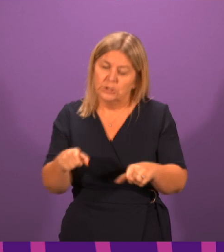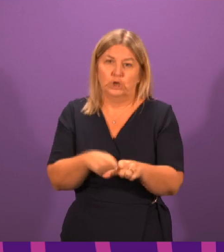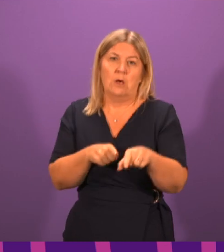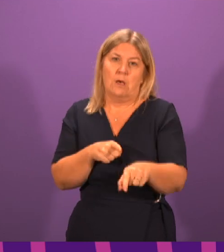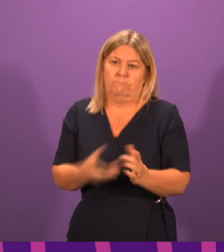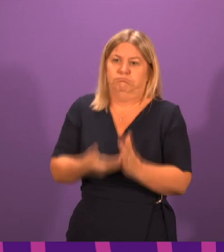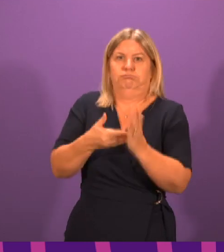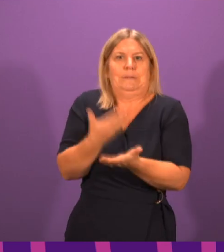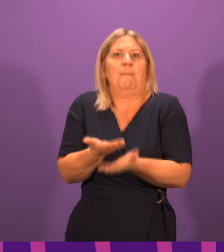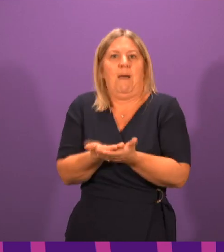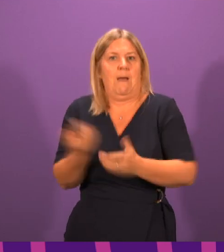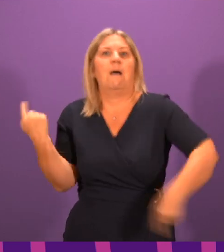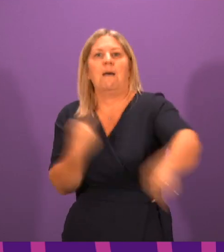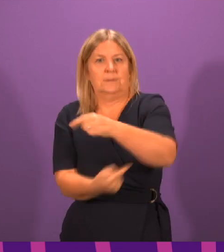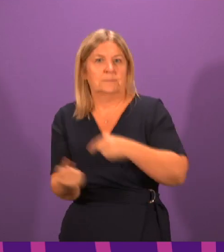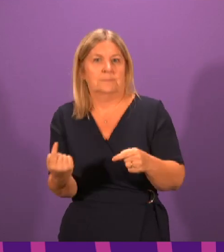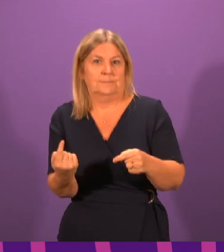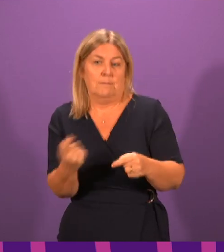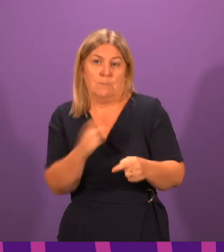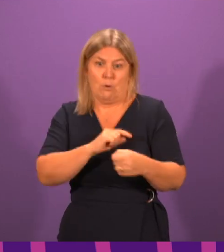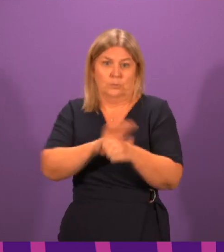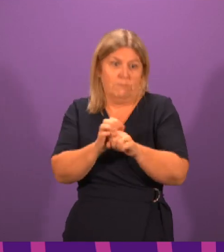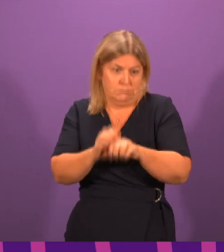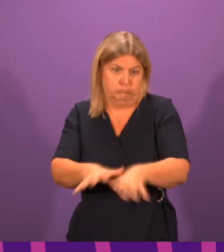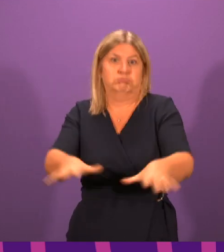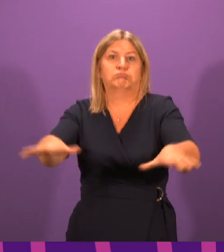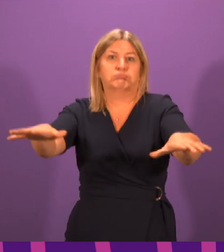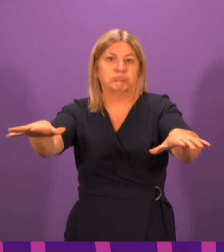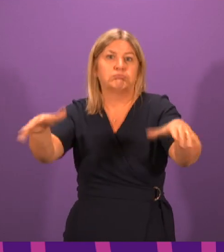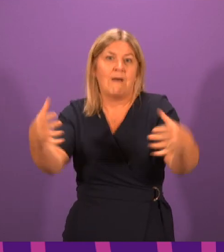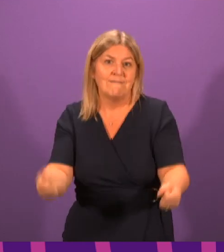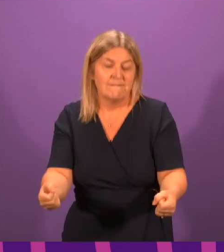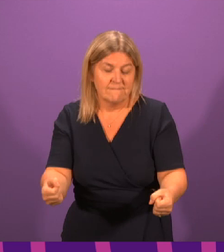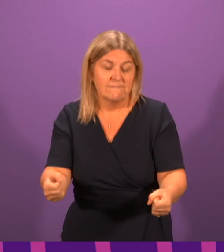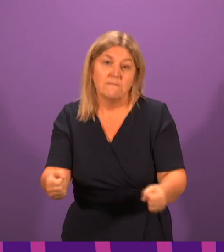additional demands because of a significant resurgence of Covid-19 and the uncertainty of